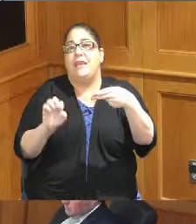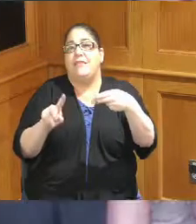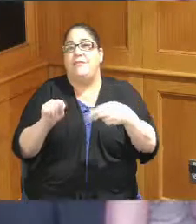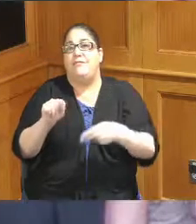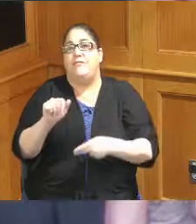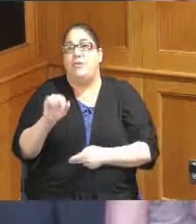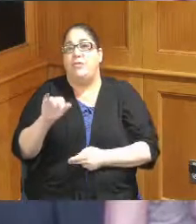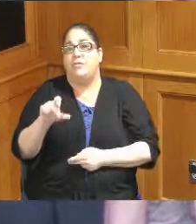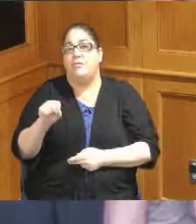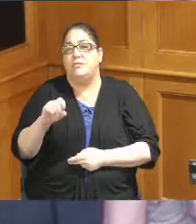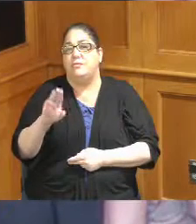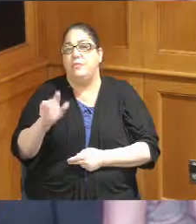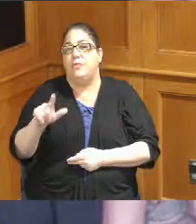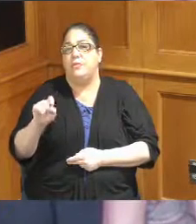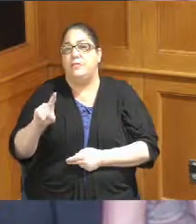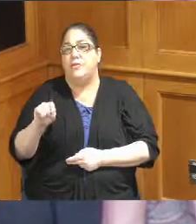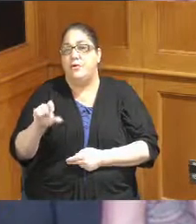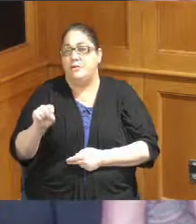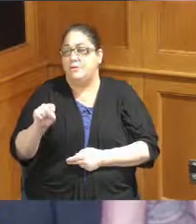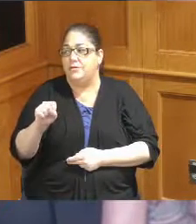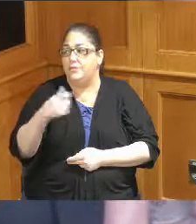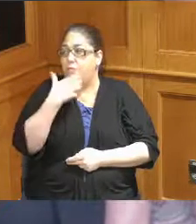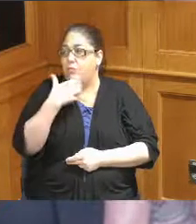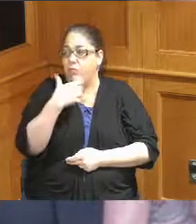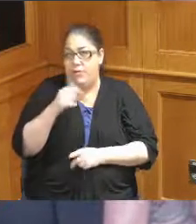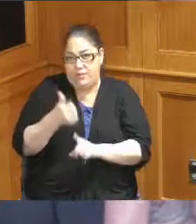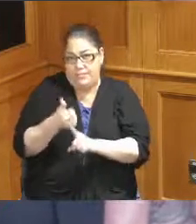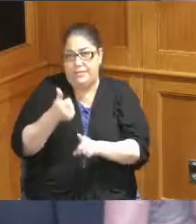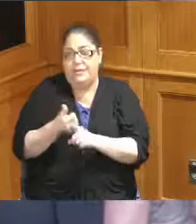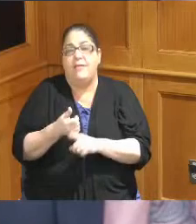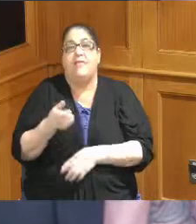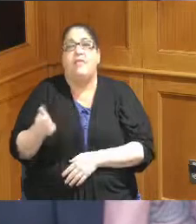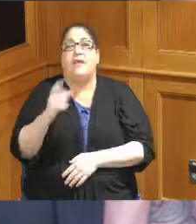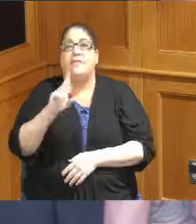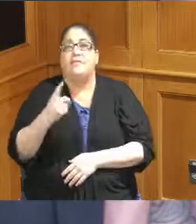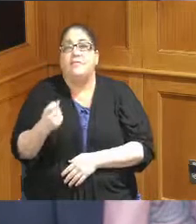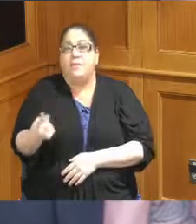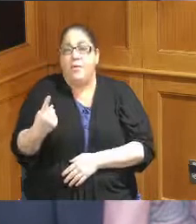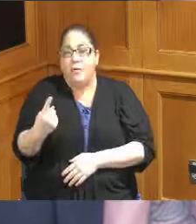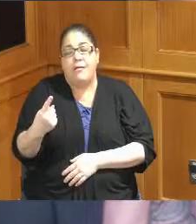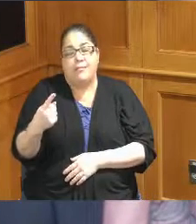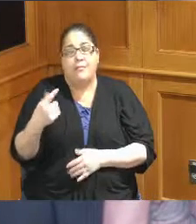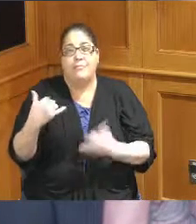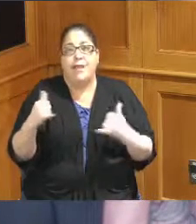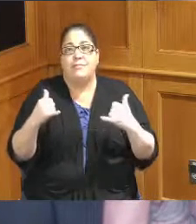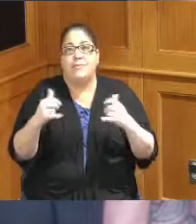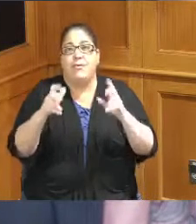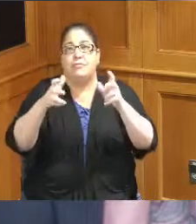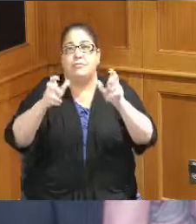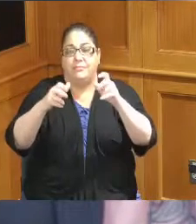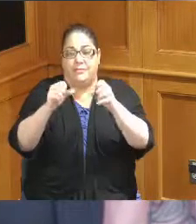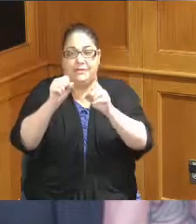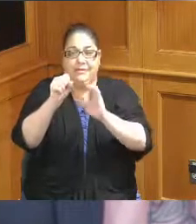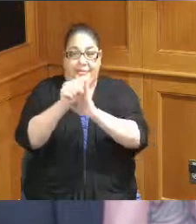Ohio High School Athletic Association Division One girls basketball state championship game to win